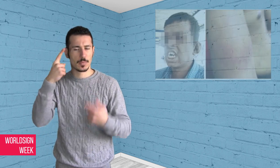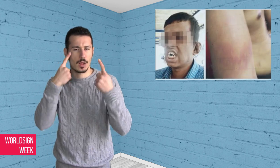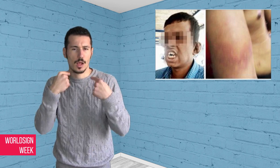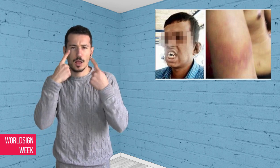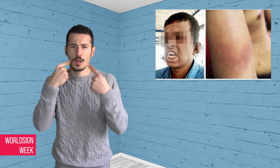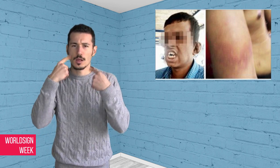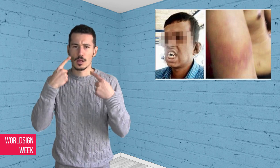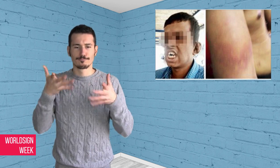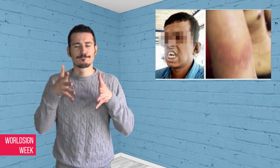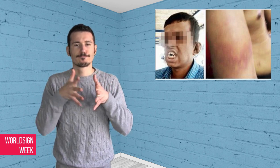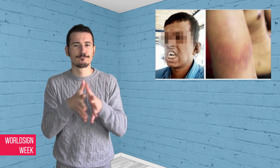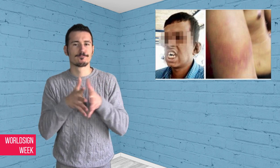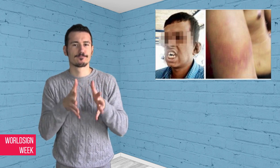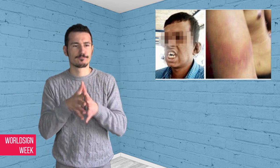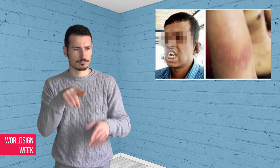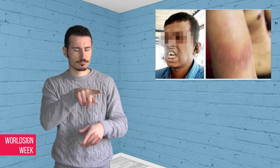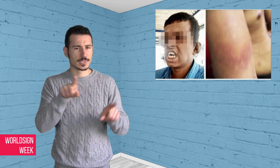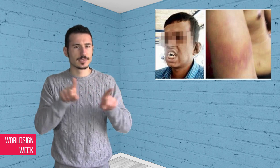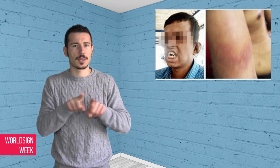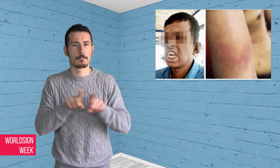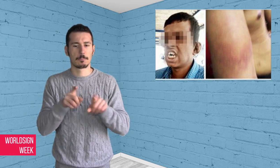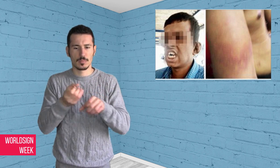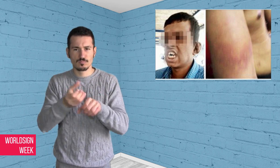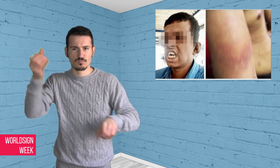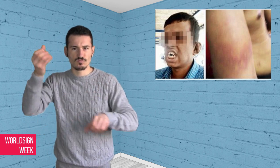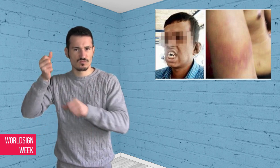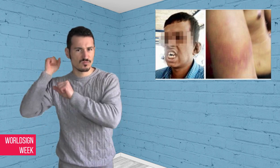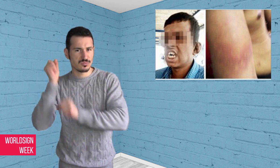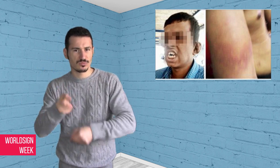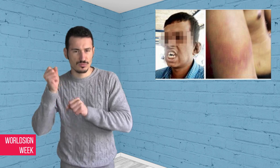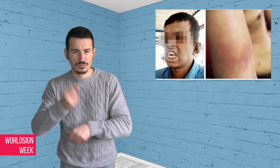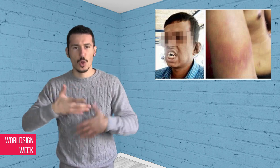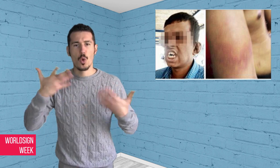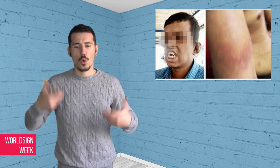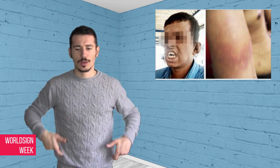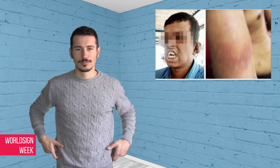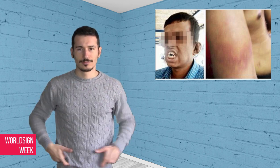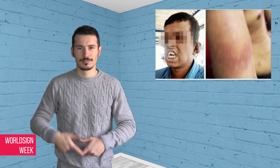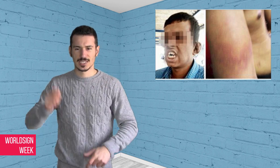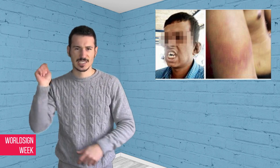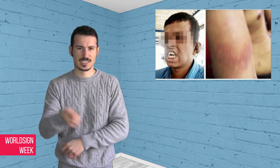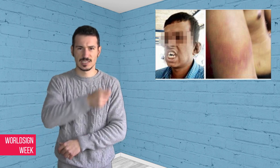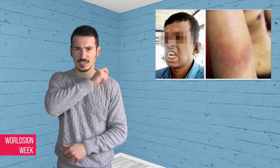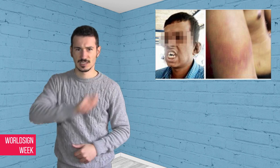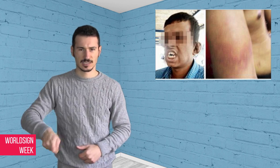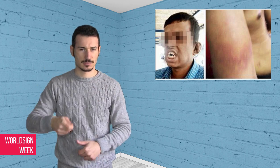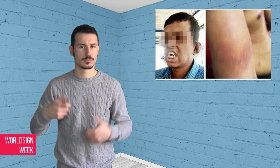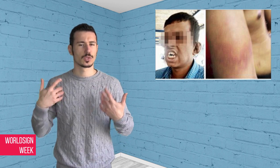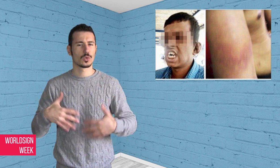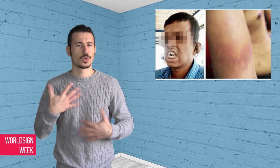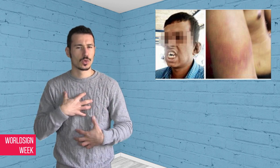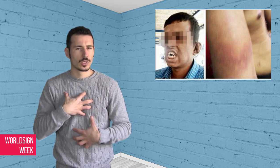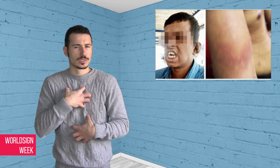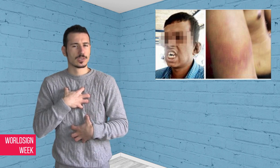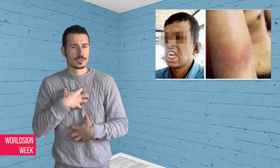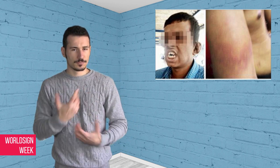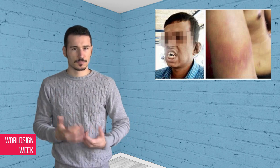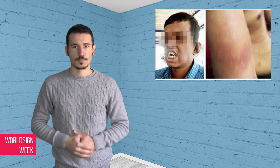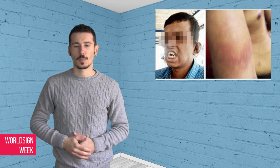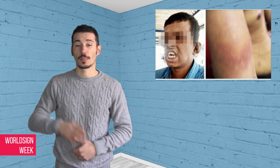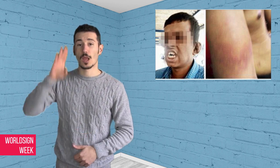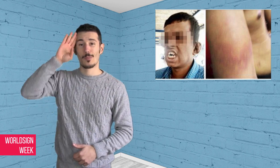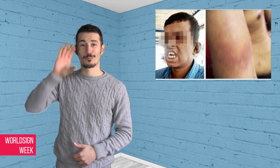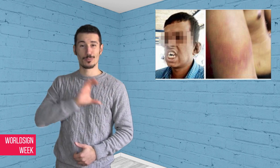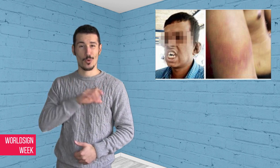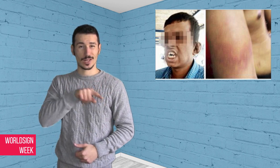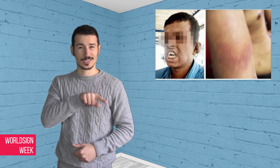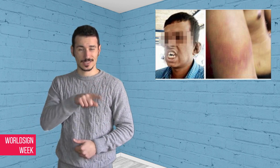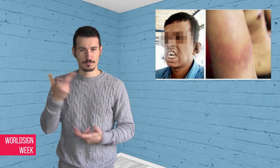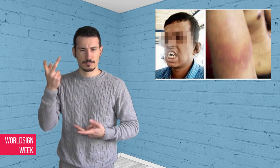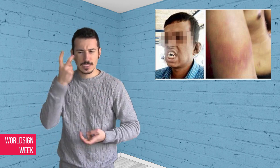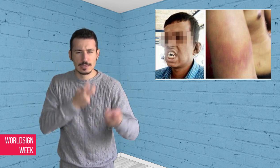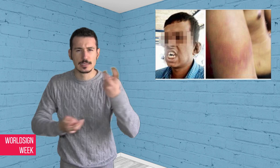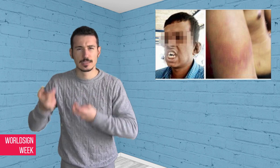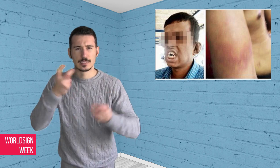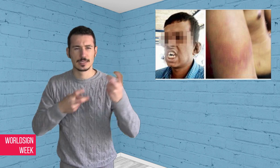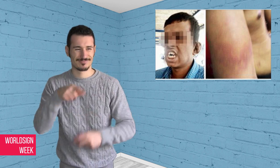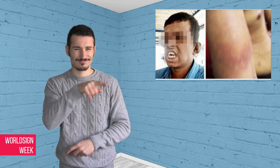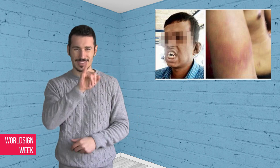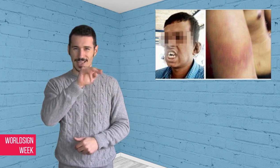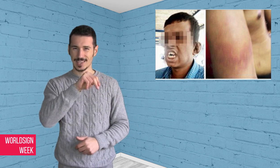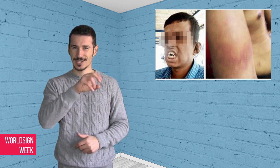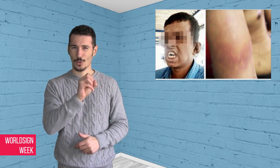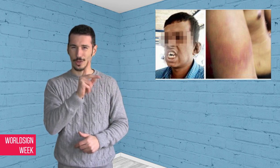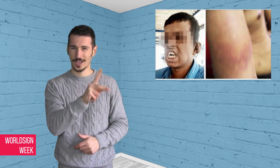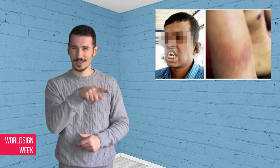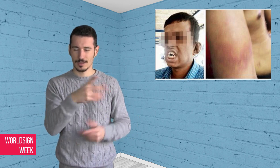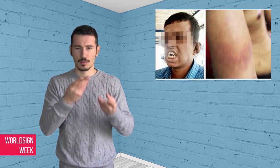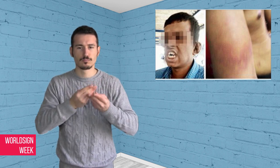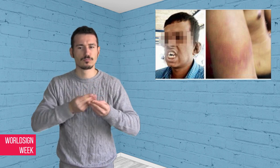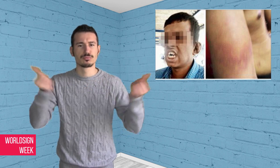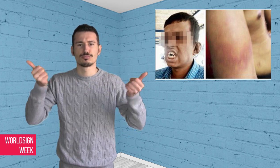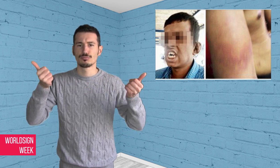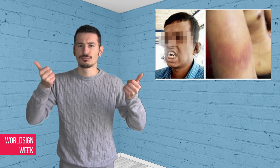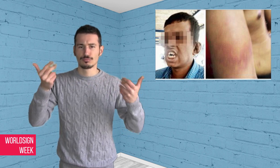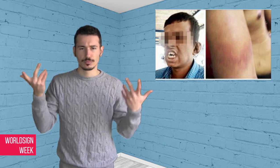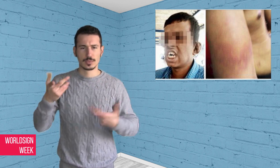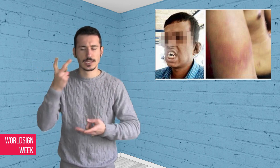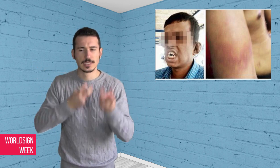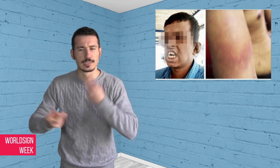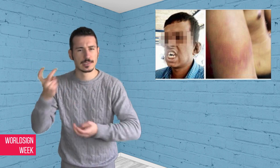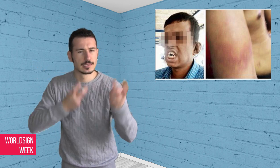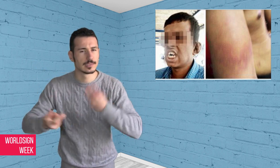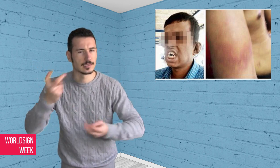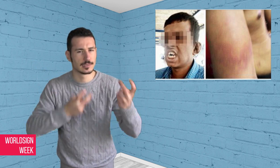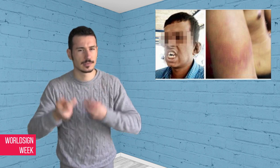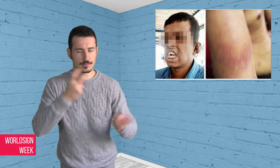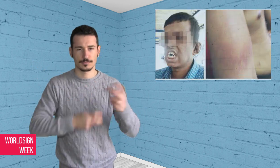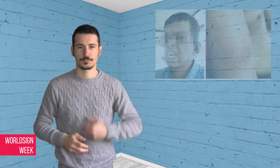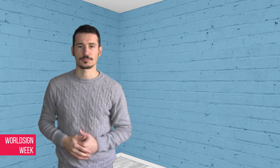missing and is wanted.